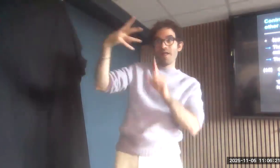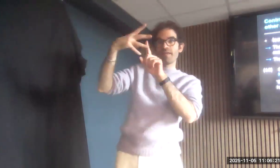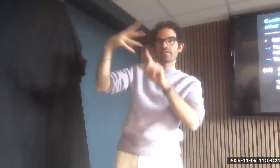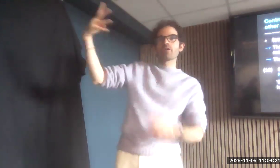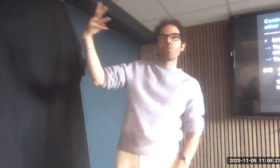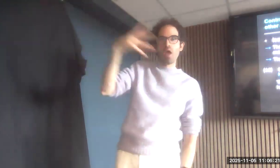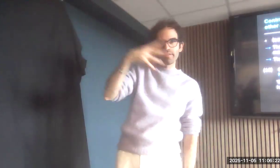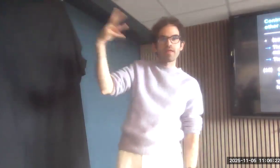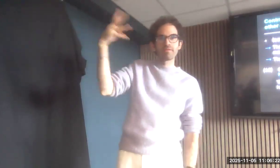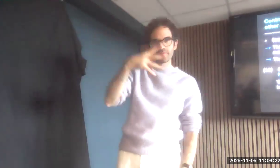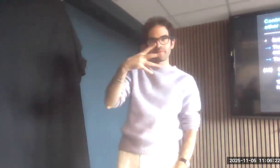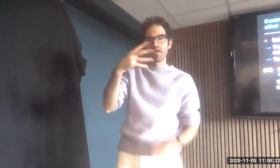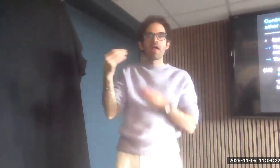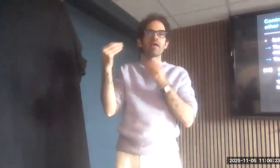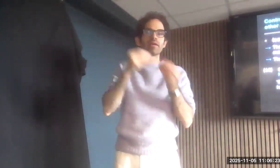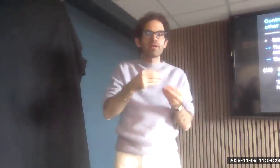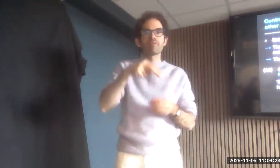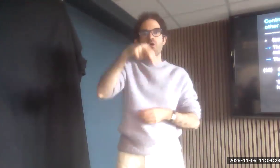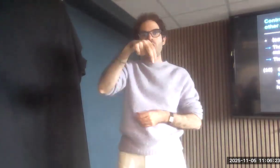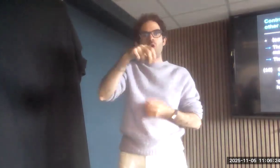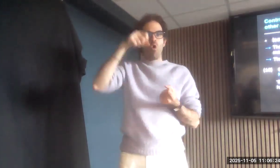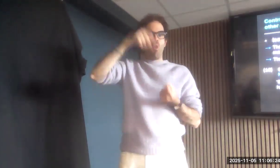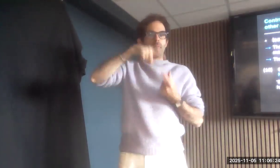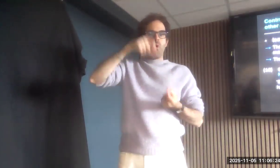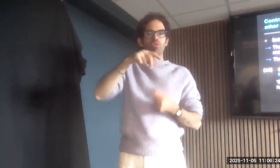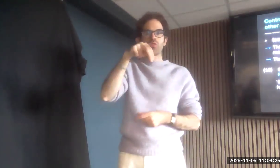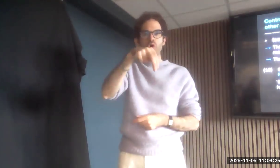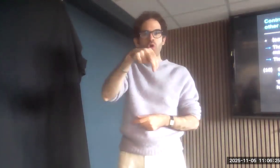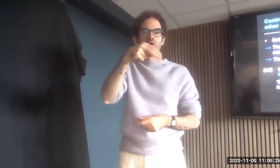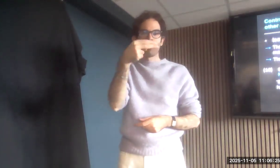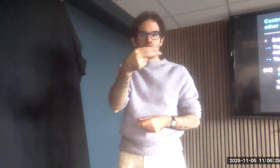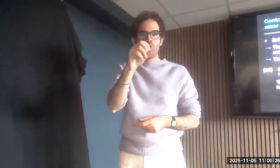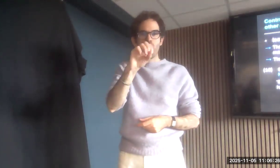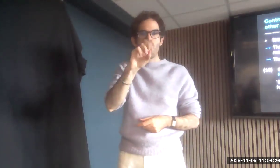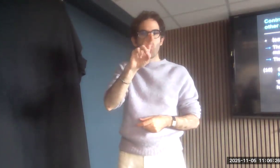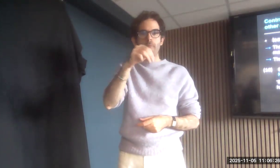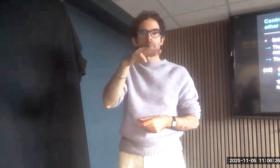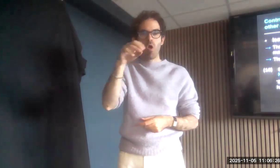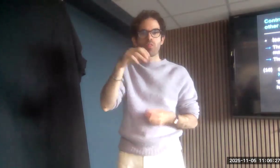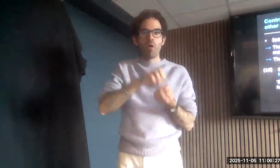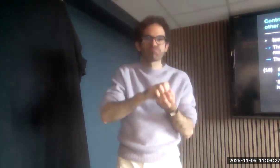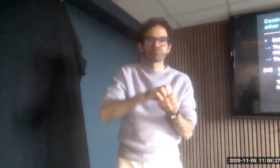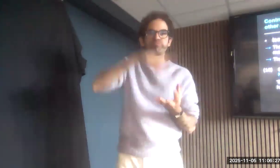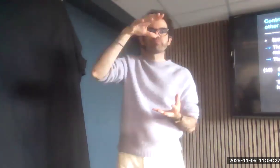The radiation of the sun